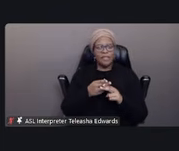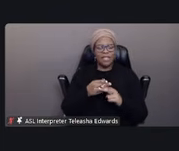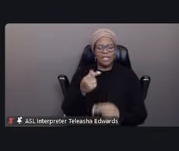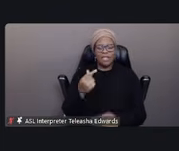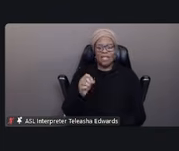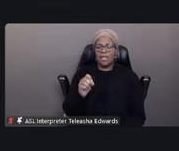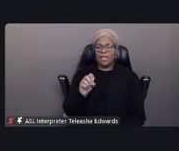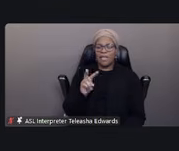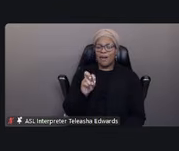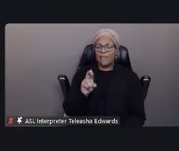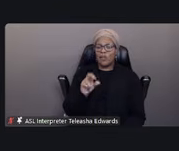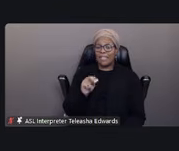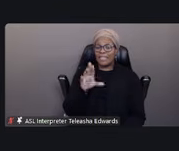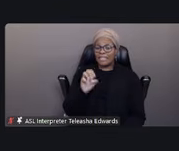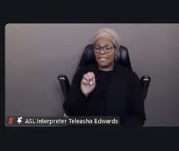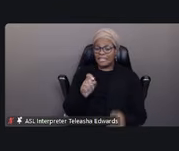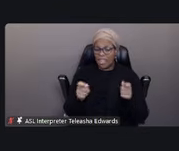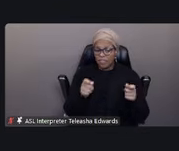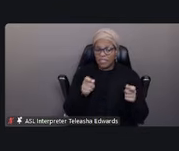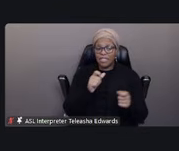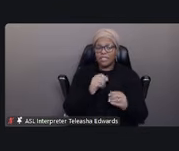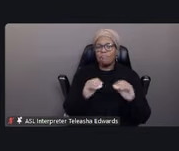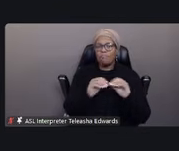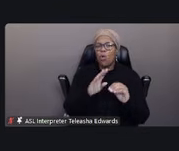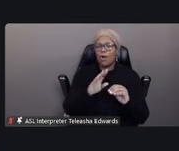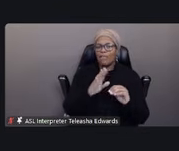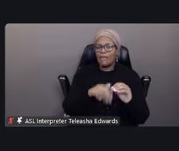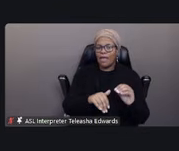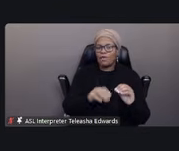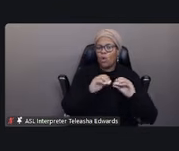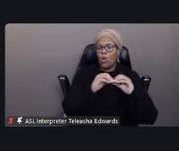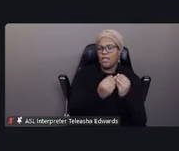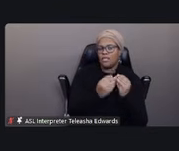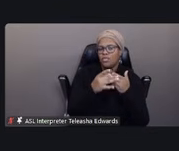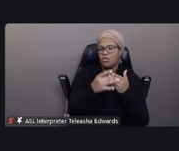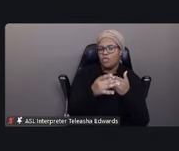than just sort of organizational leadership that the governance includes sort of the